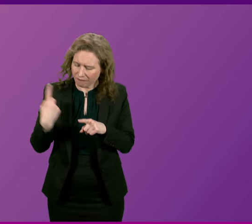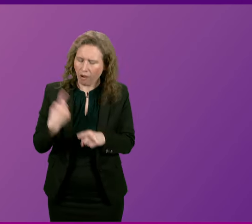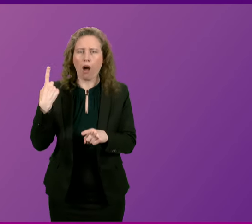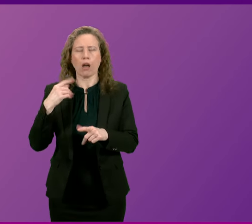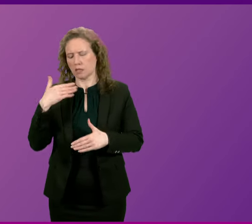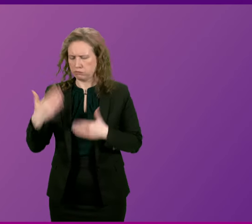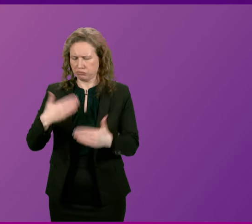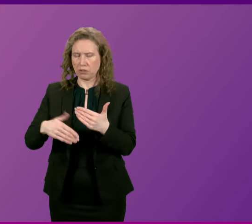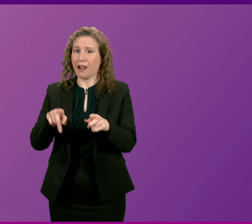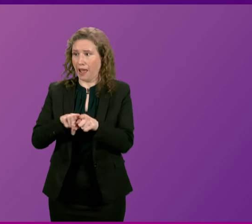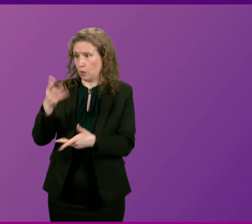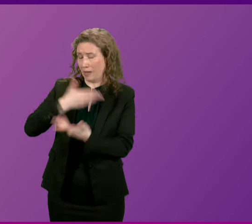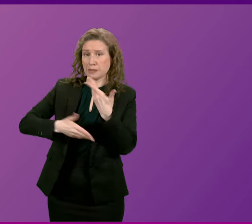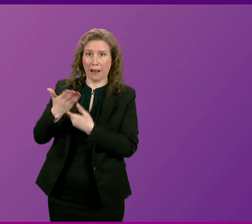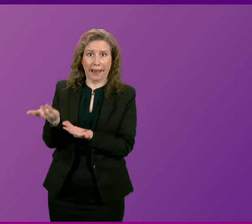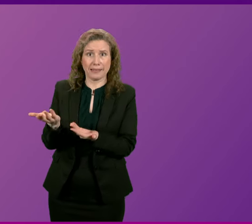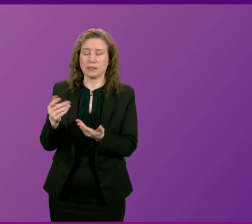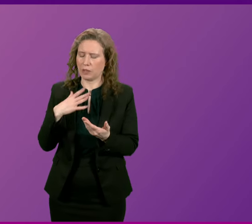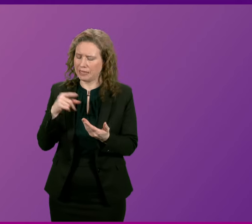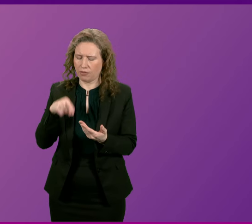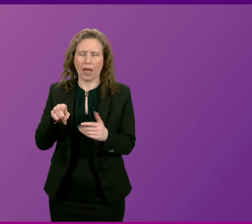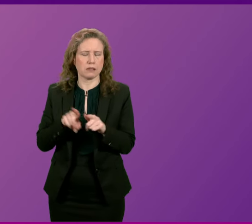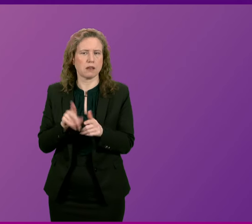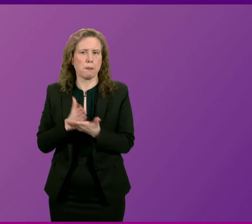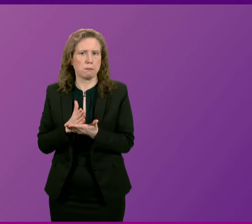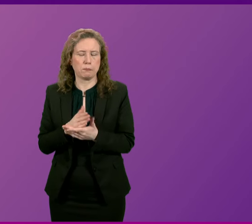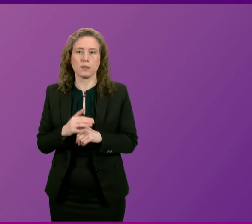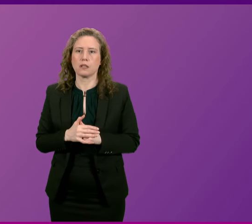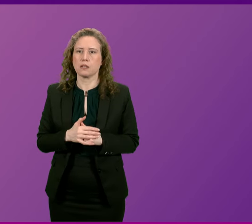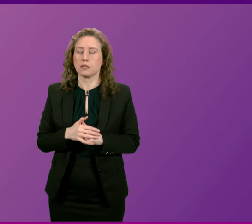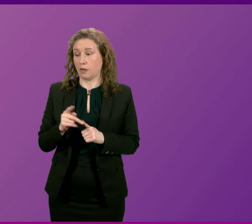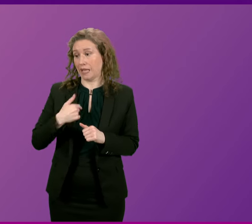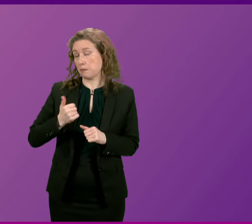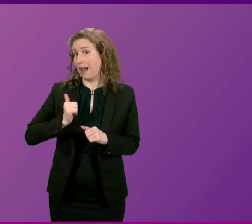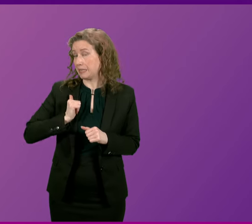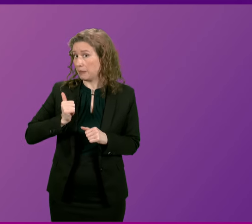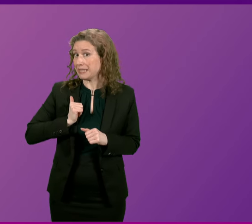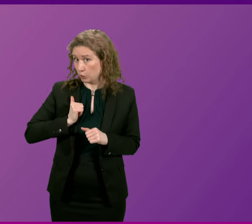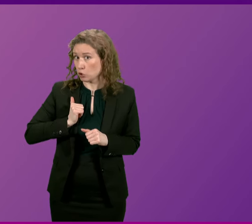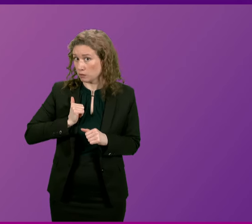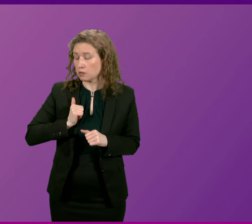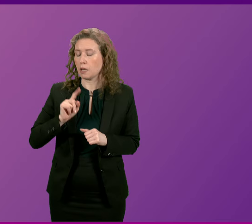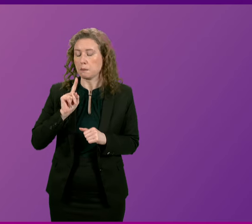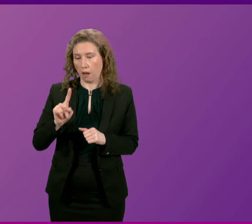as Mr Sweeney has put it to me today. That is my expectation; however, as I become closer